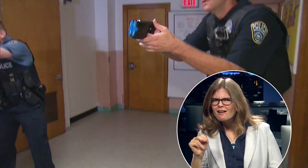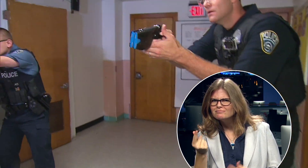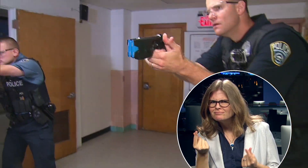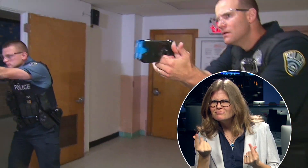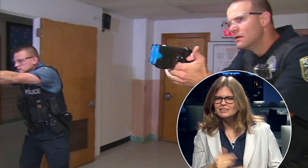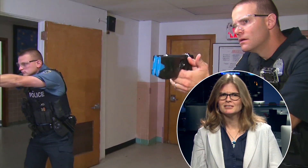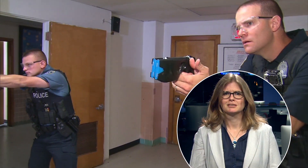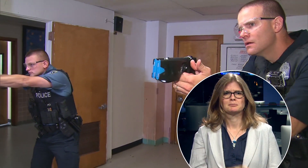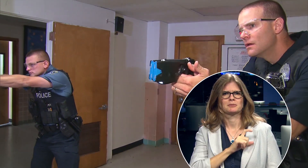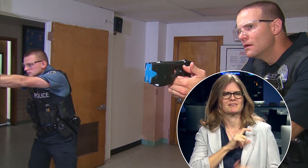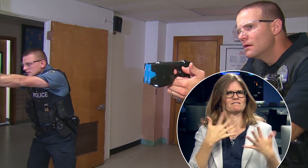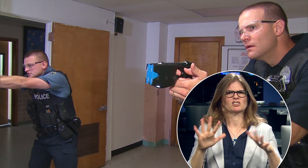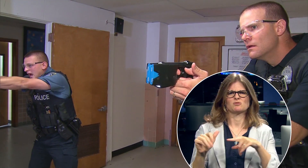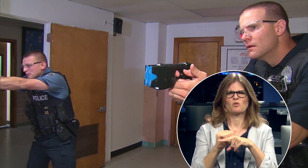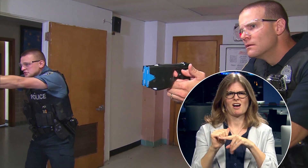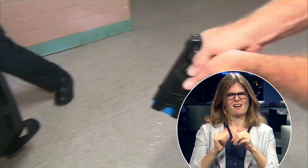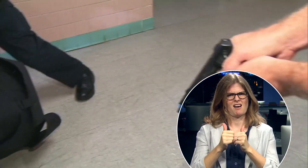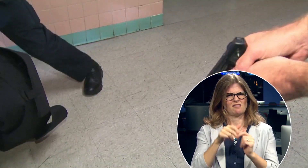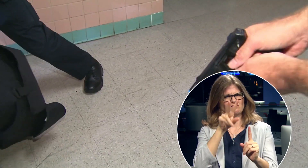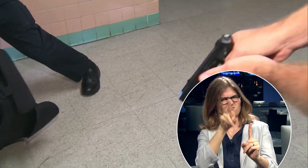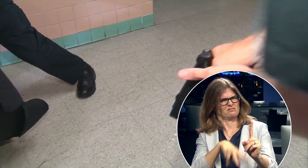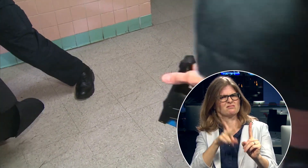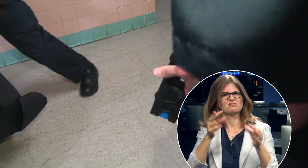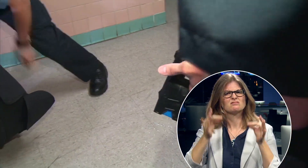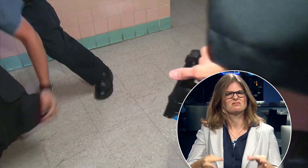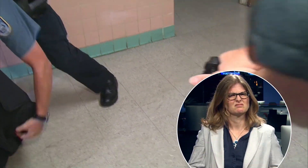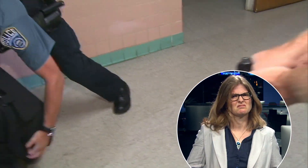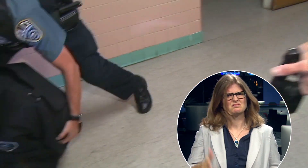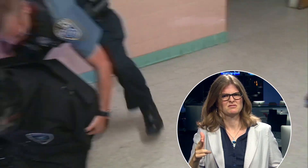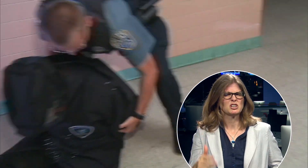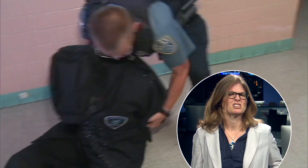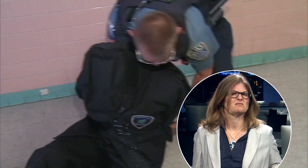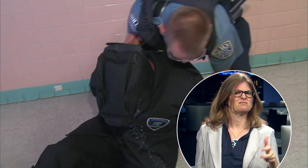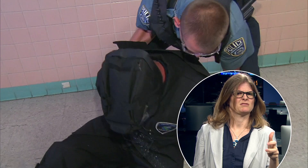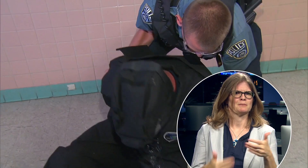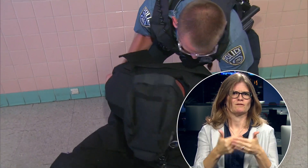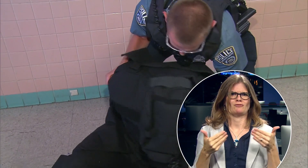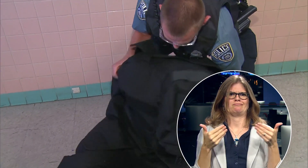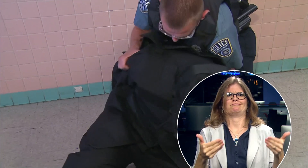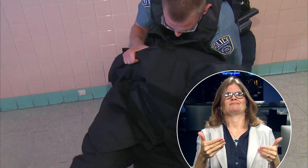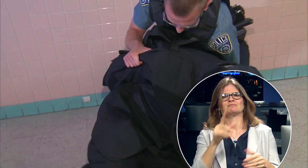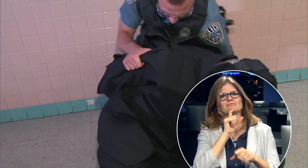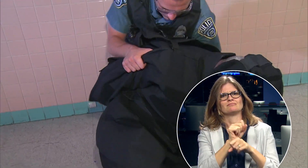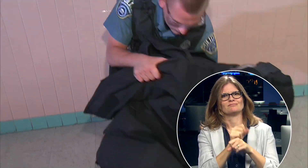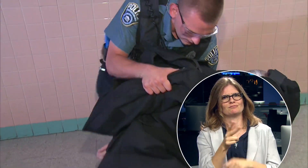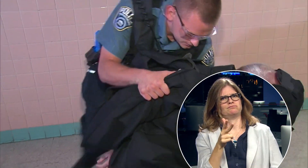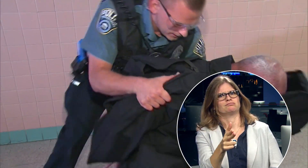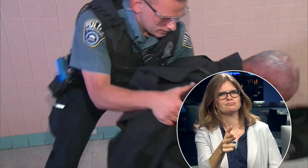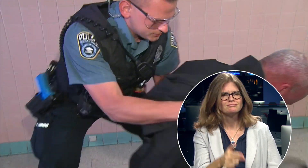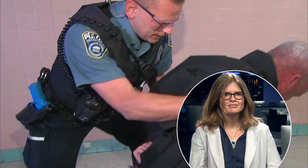how much force to use -- and when to use it. Police are trained to use one level of force